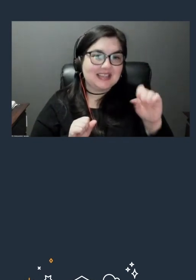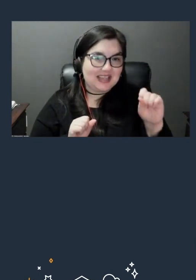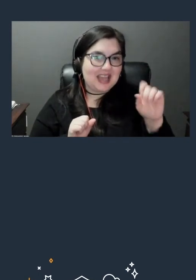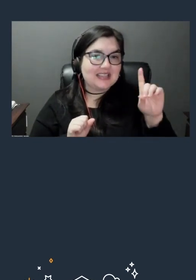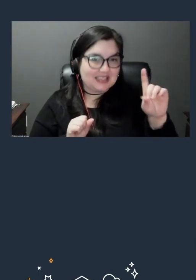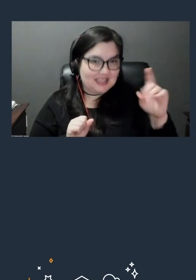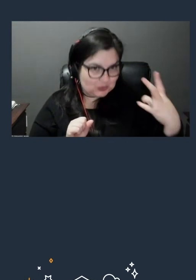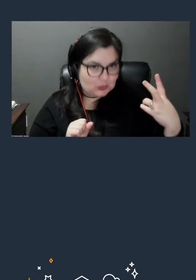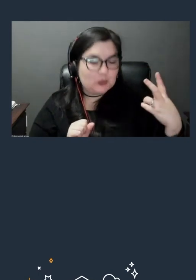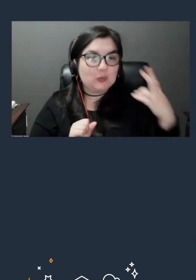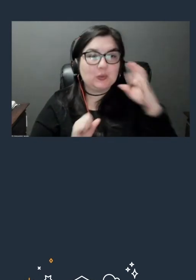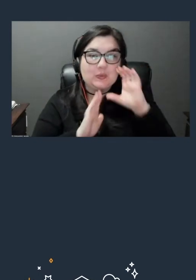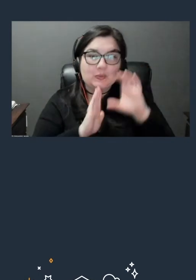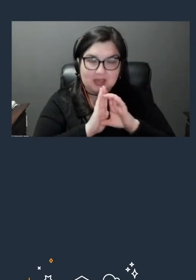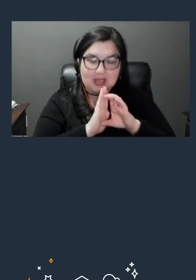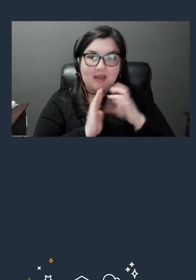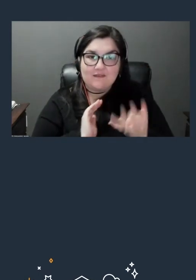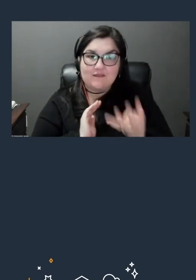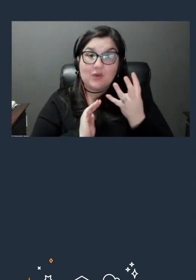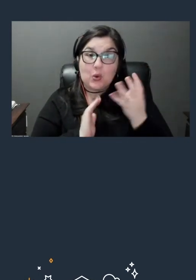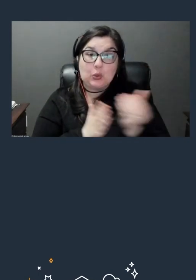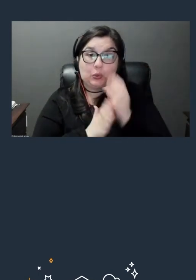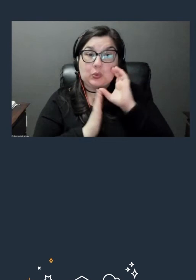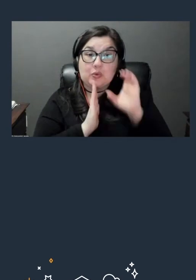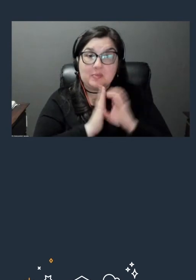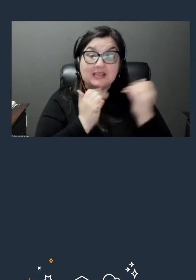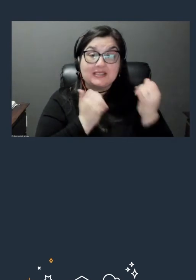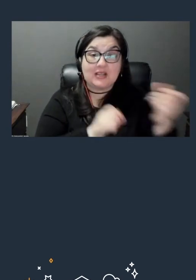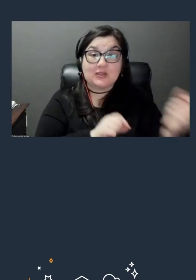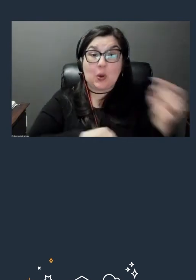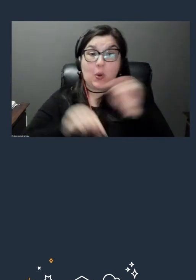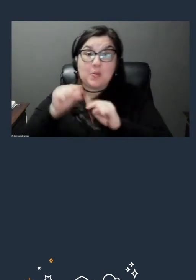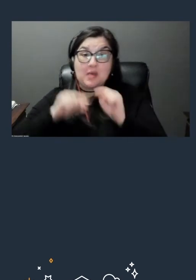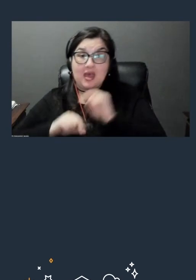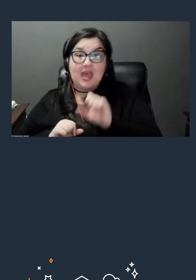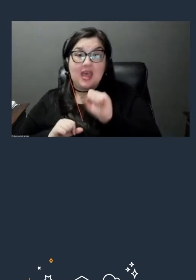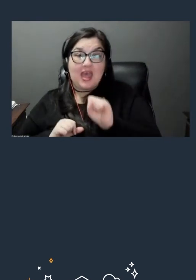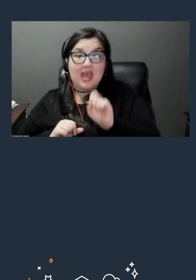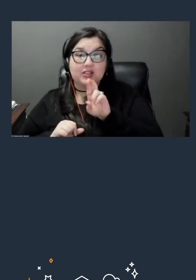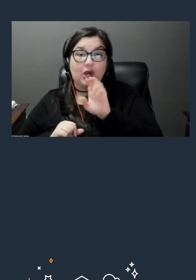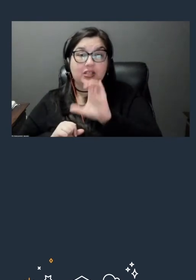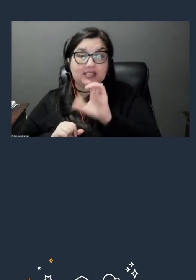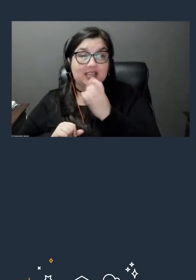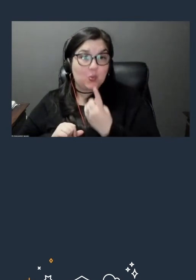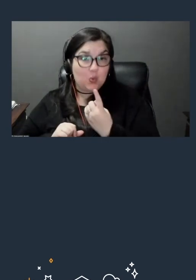So let's go back to the other bucket, src1, and see if these new objects